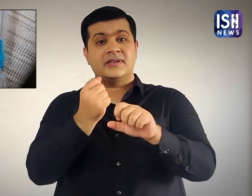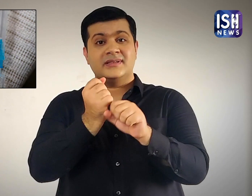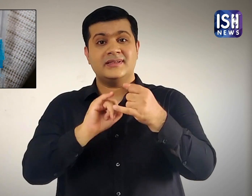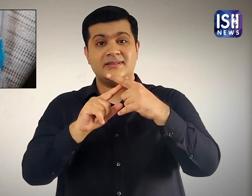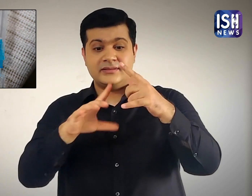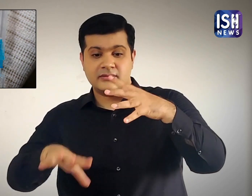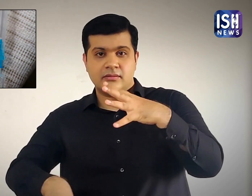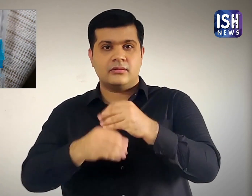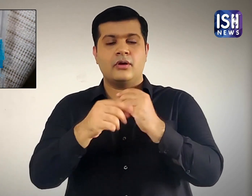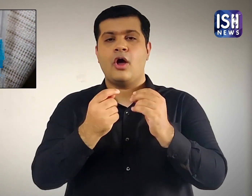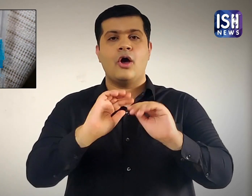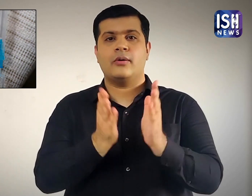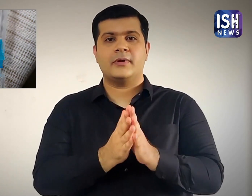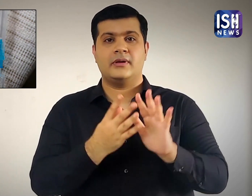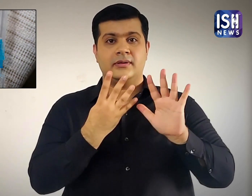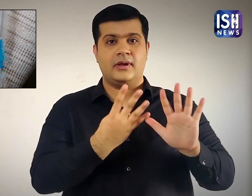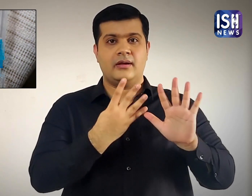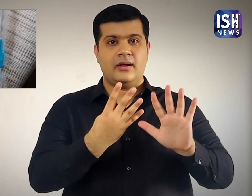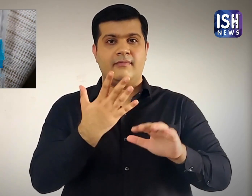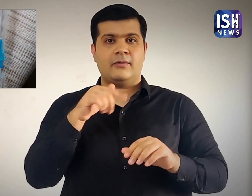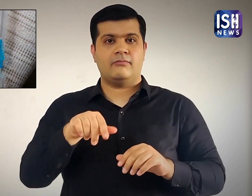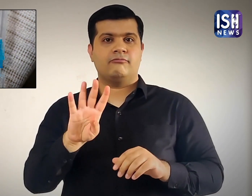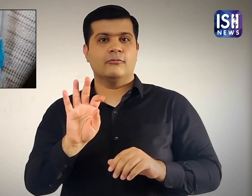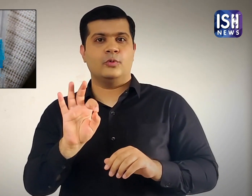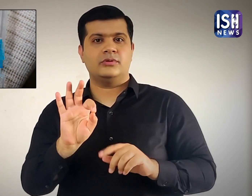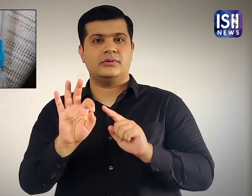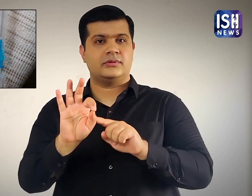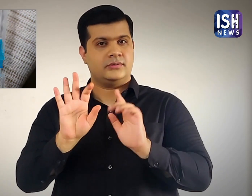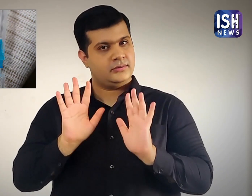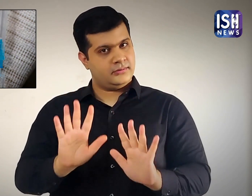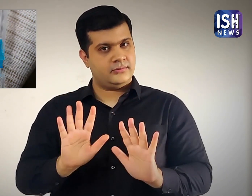Including 5% GST the price of this vaccine goes up to Rs 995.40 per dose.